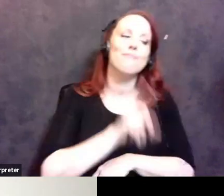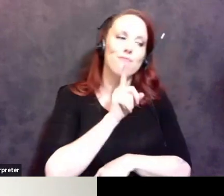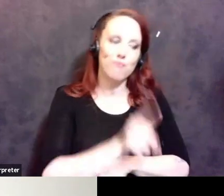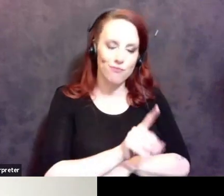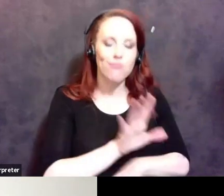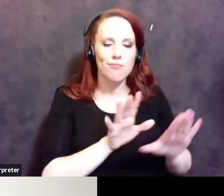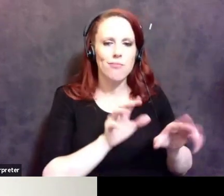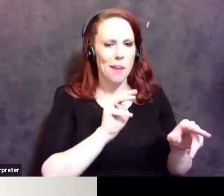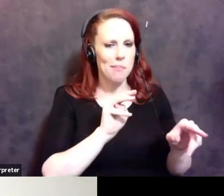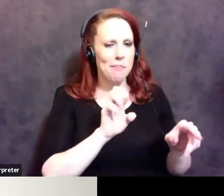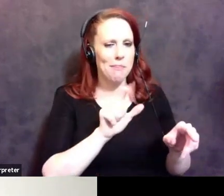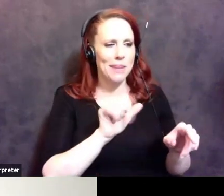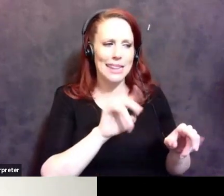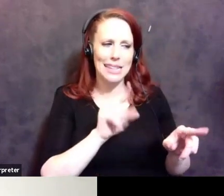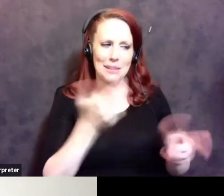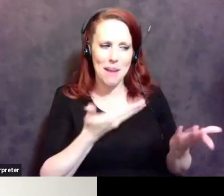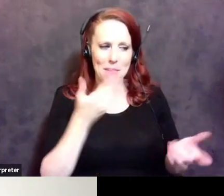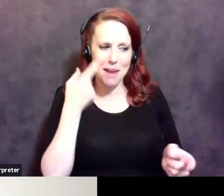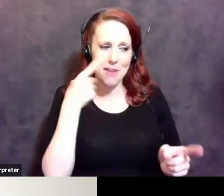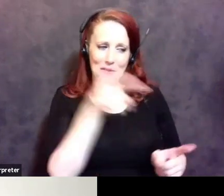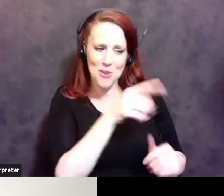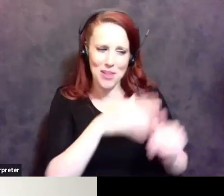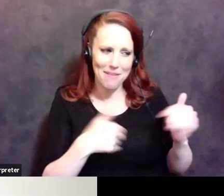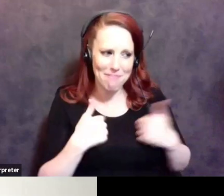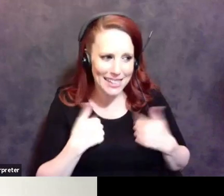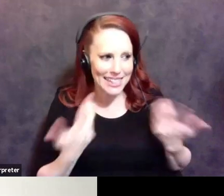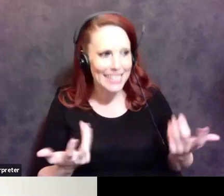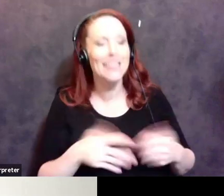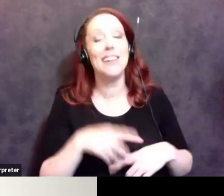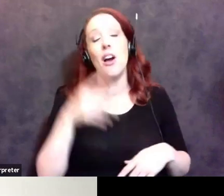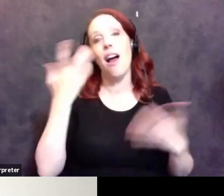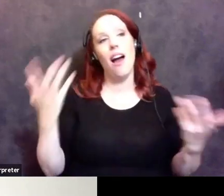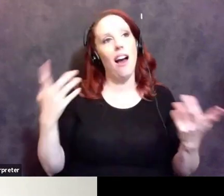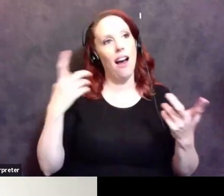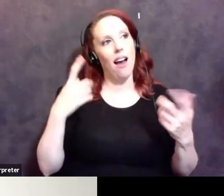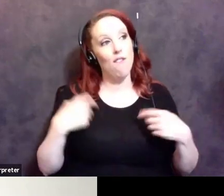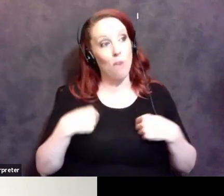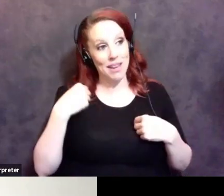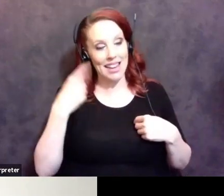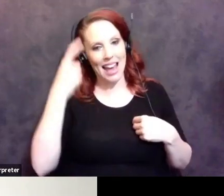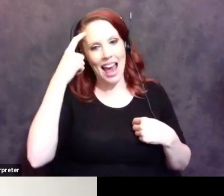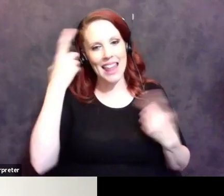may be better on this than I am but for me, I think a lot about something called the inclusive